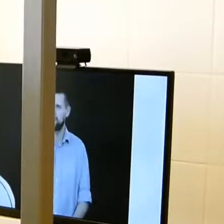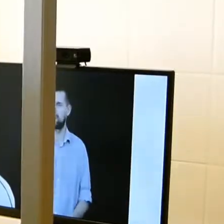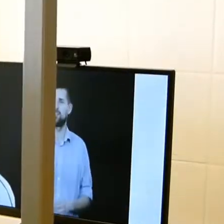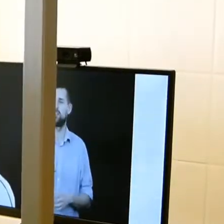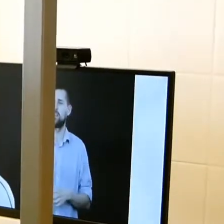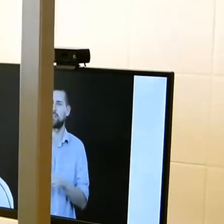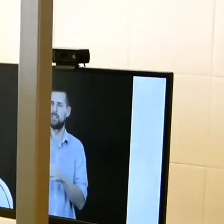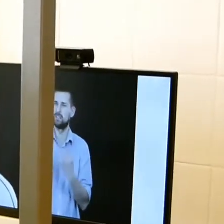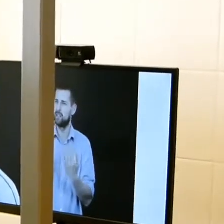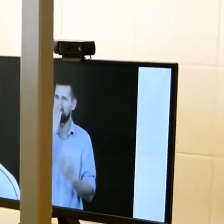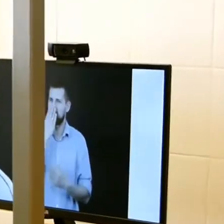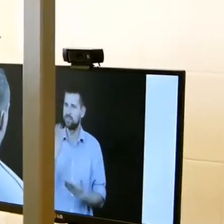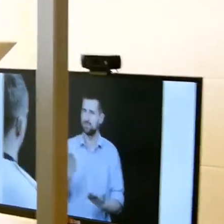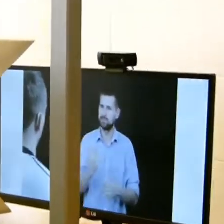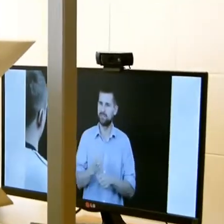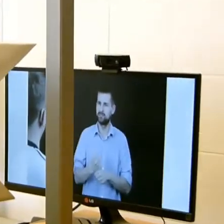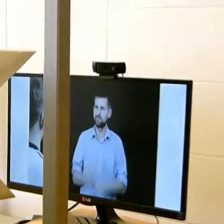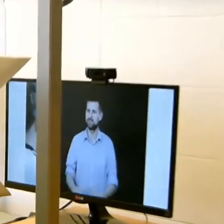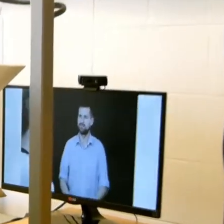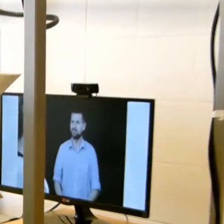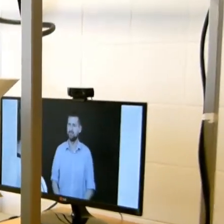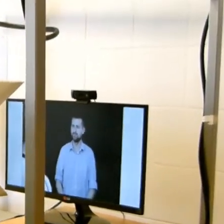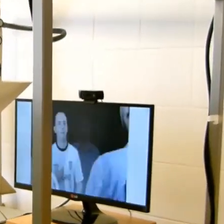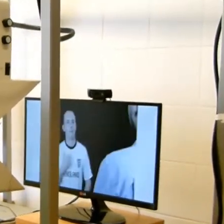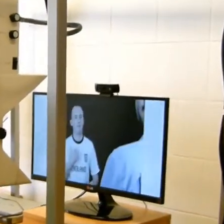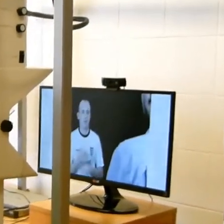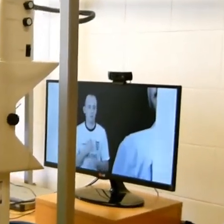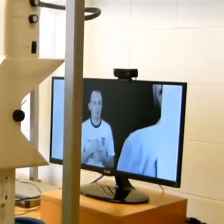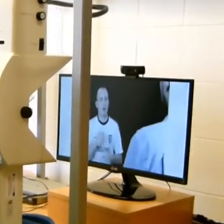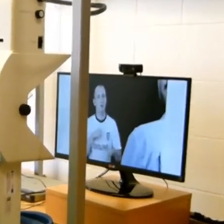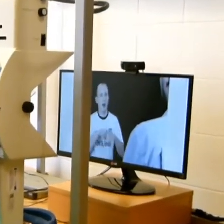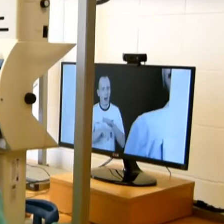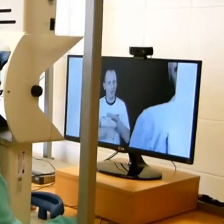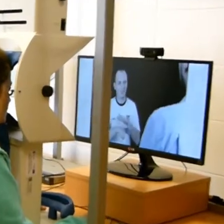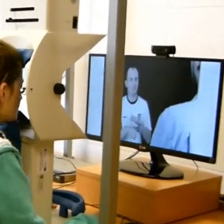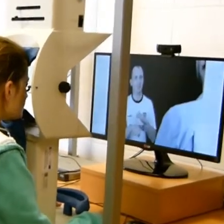The device enables precise registration of the area and the time of fixation of the eye,